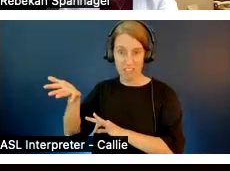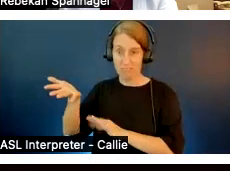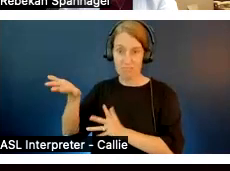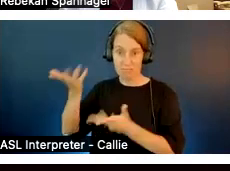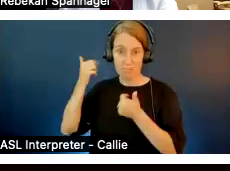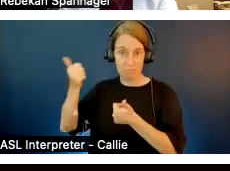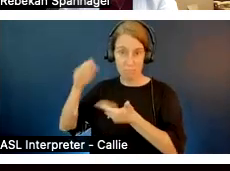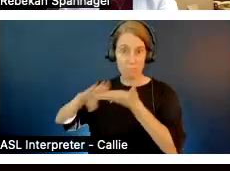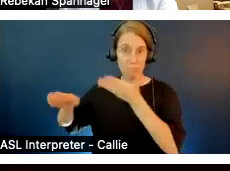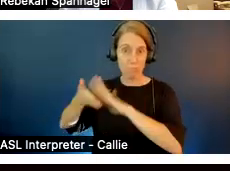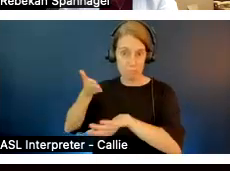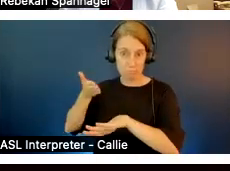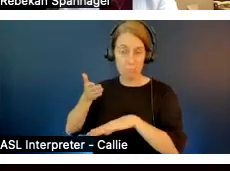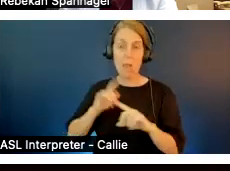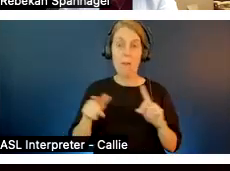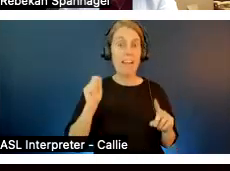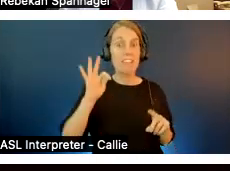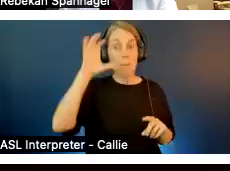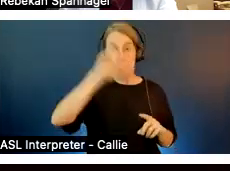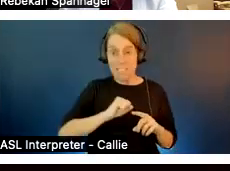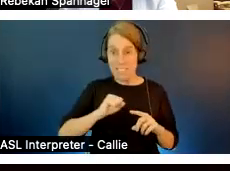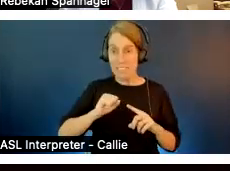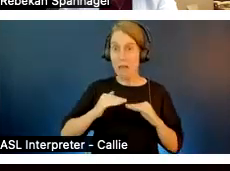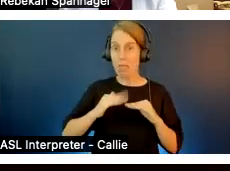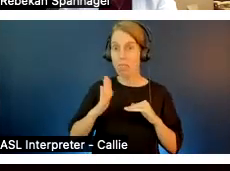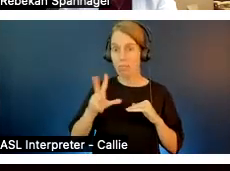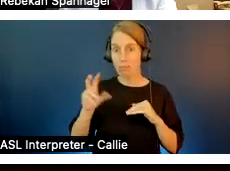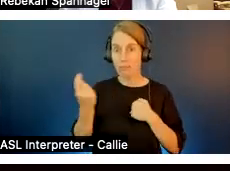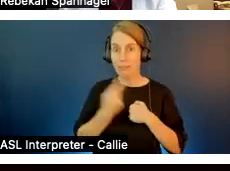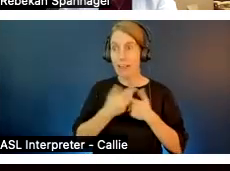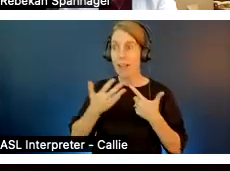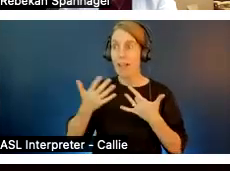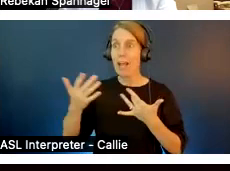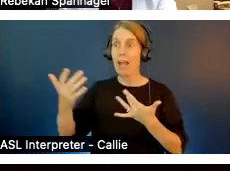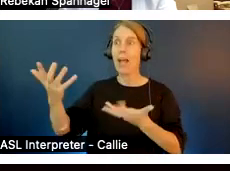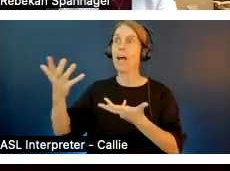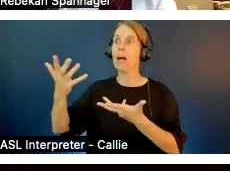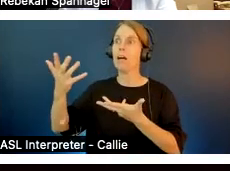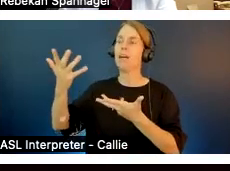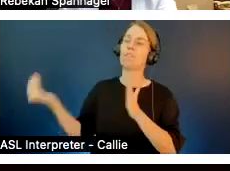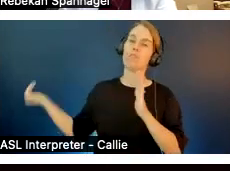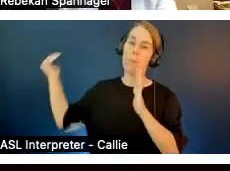over quite often and that can delay services so you start out with the written request for